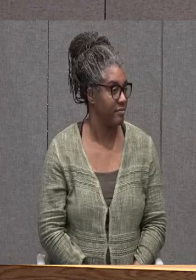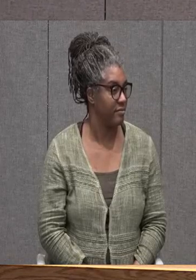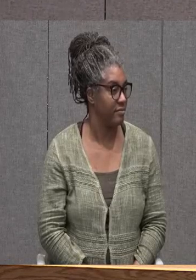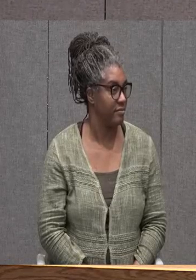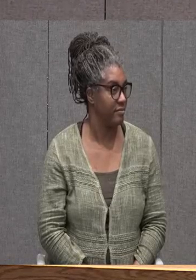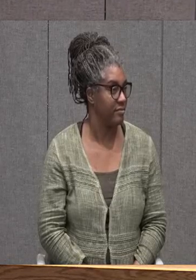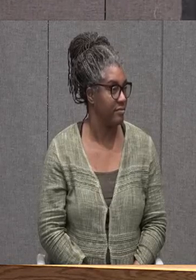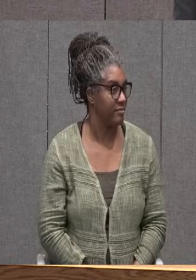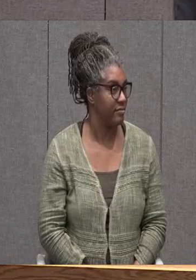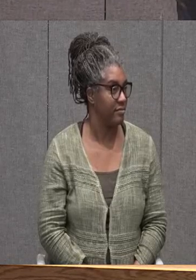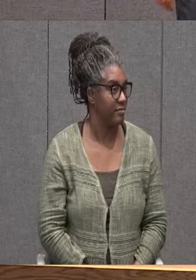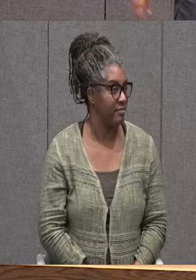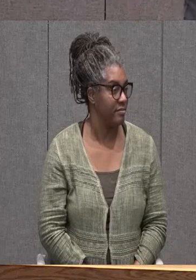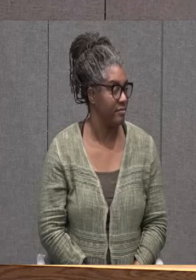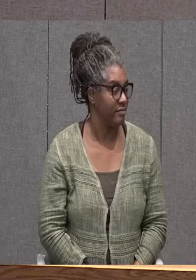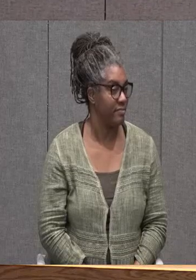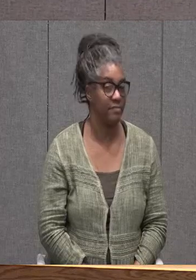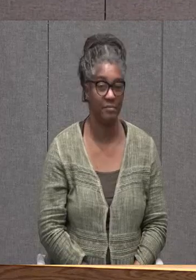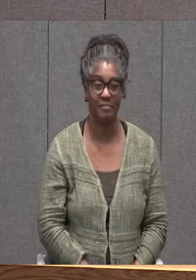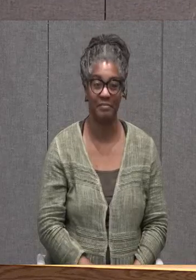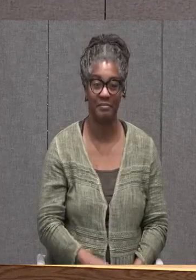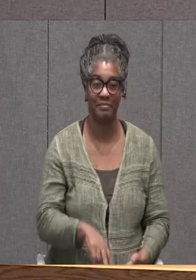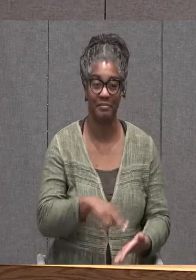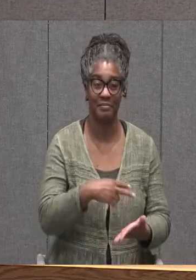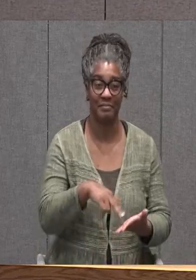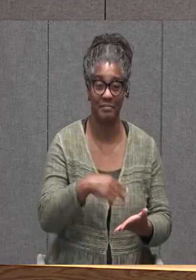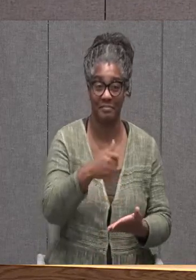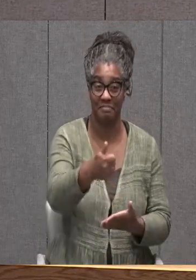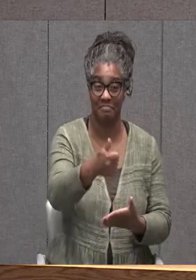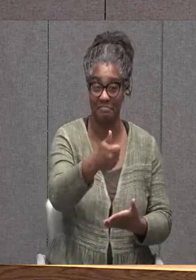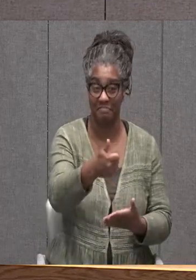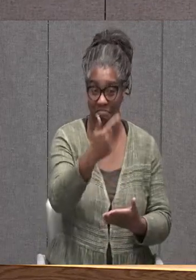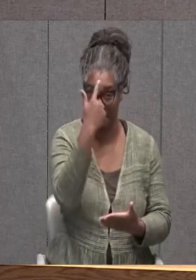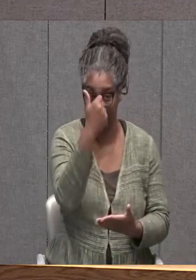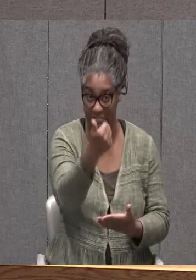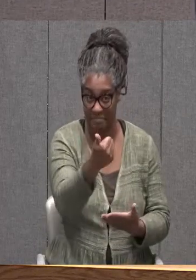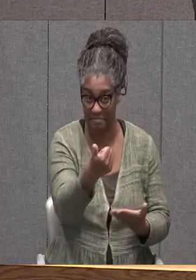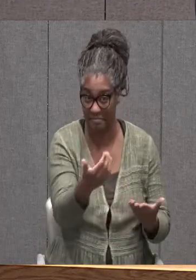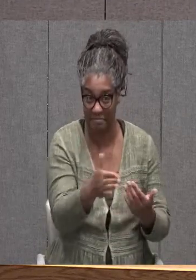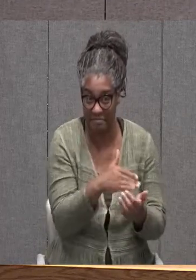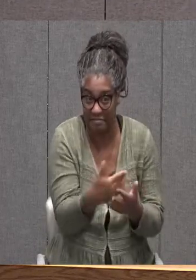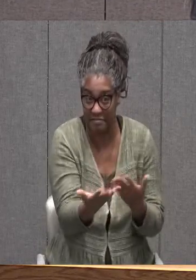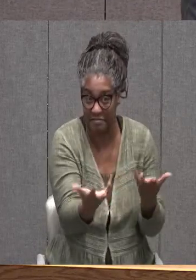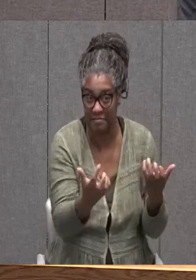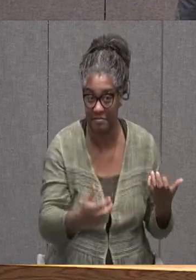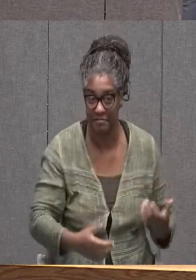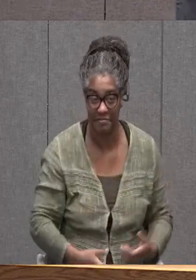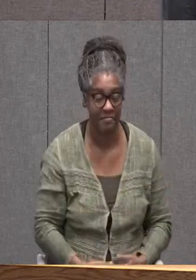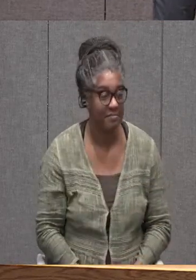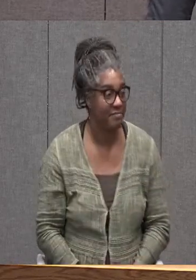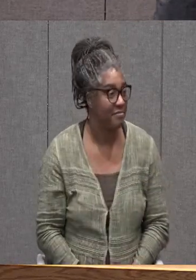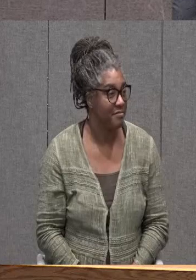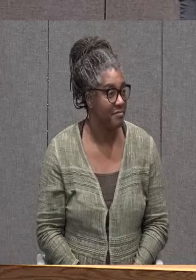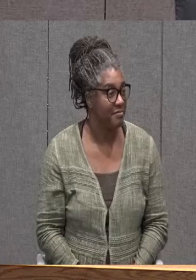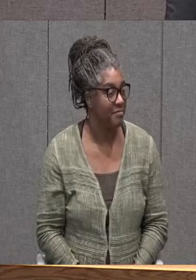Dance however you like, ready? I do it all to fall in love with a girl like you